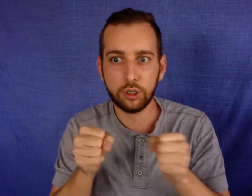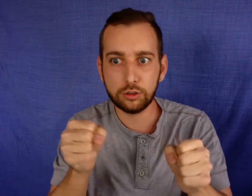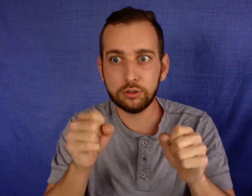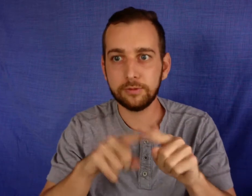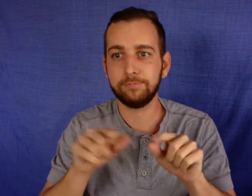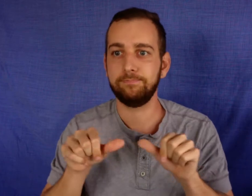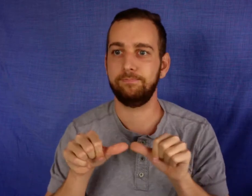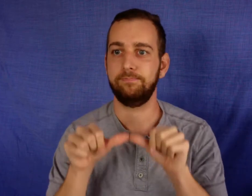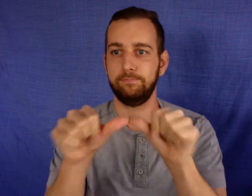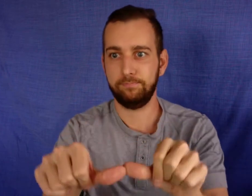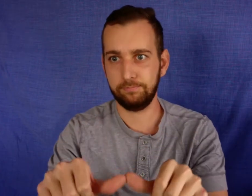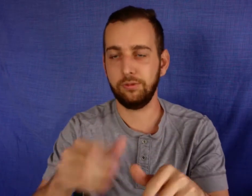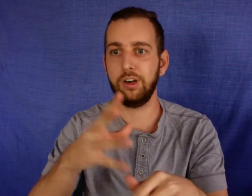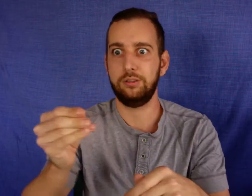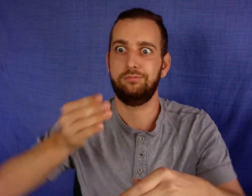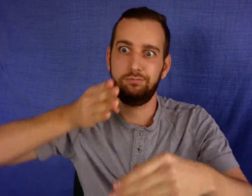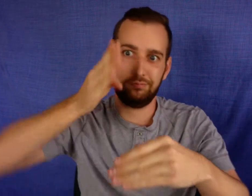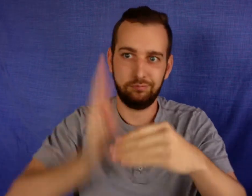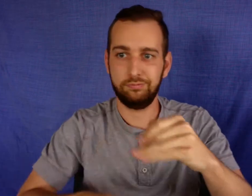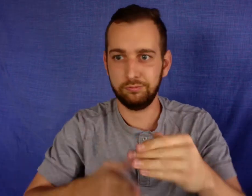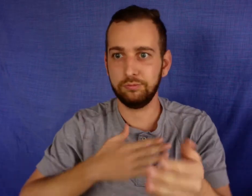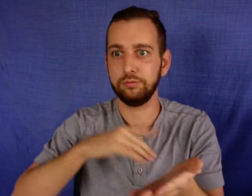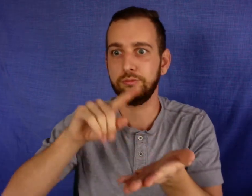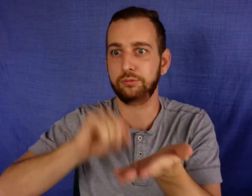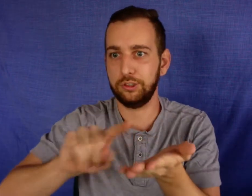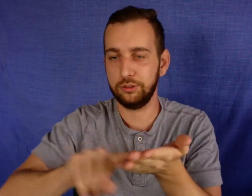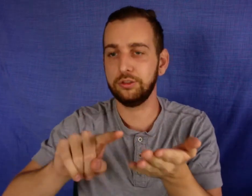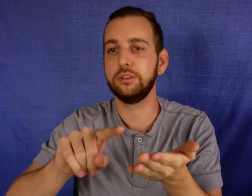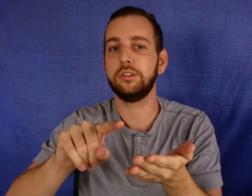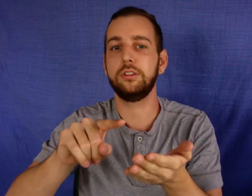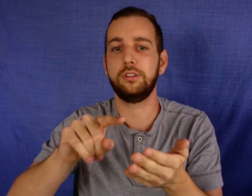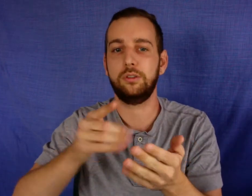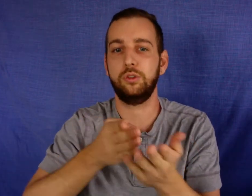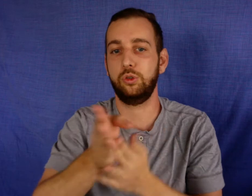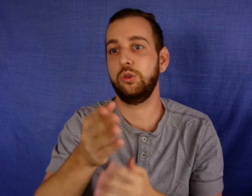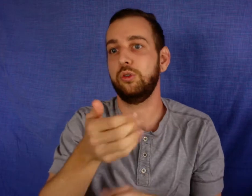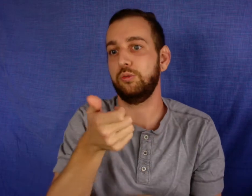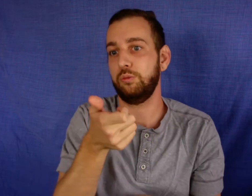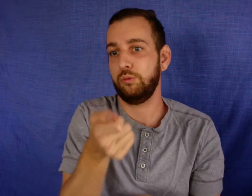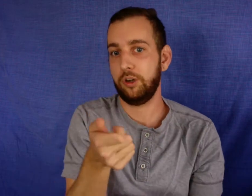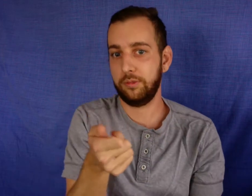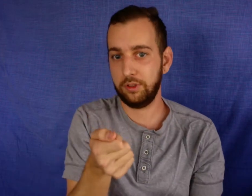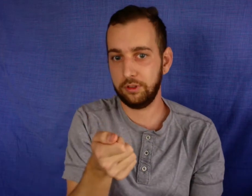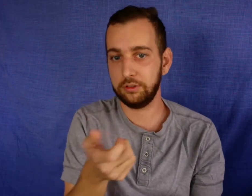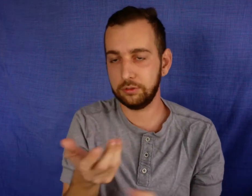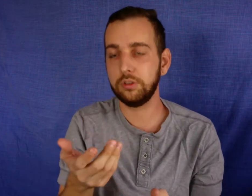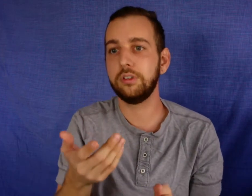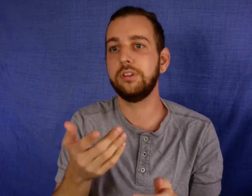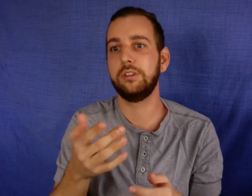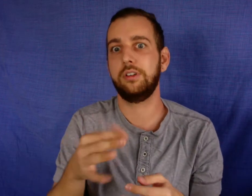to strategize how to continue and complete the research remotely.